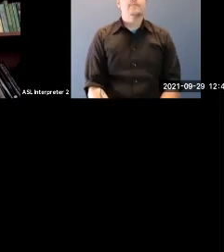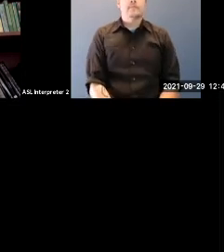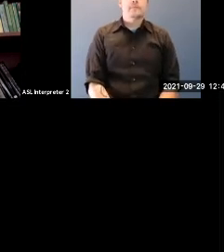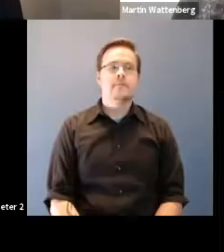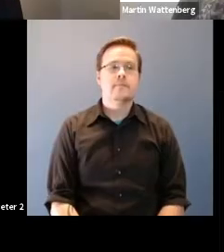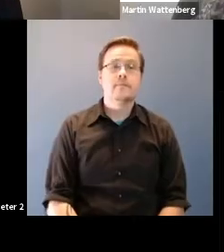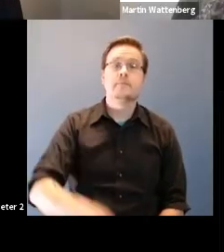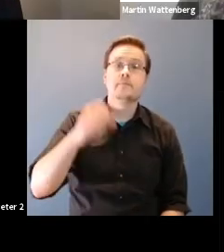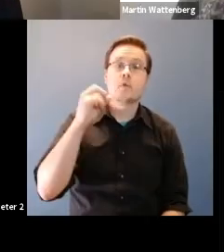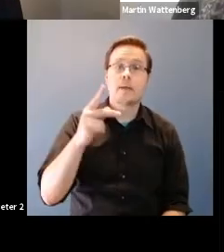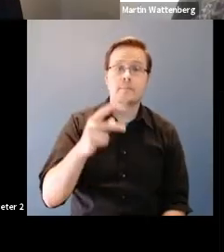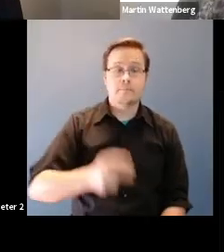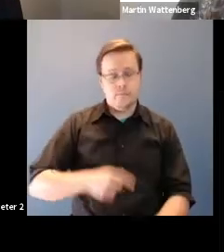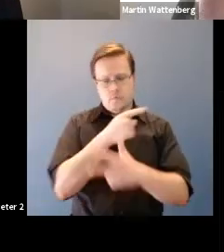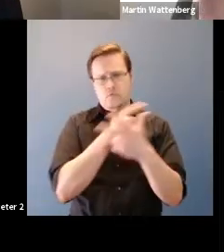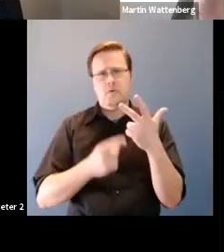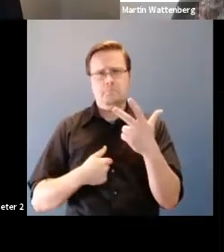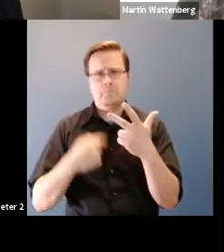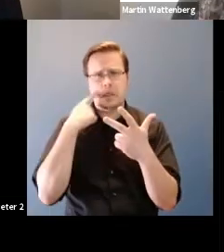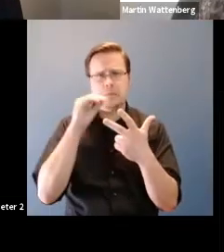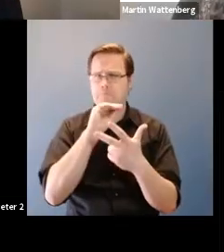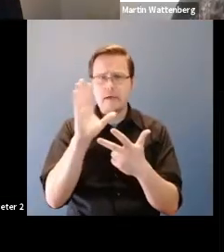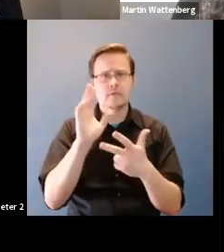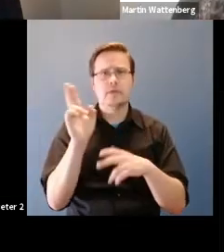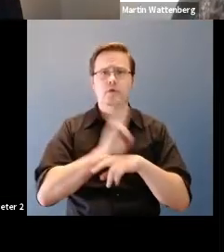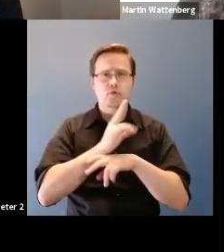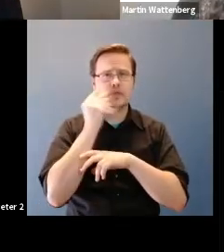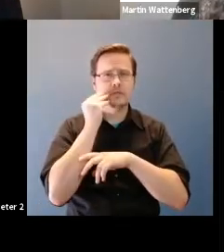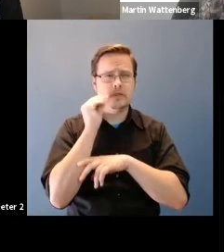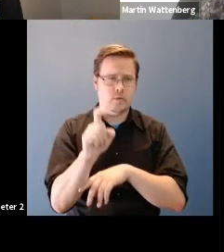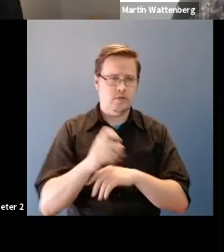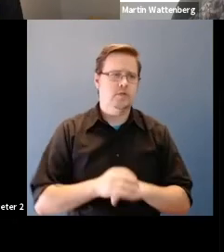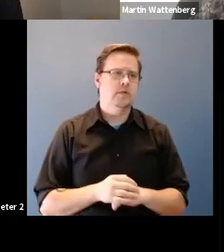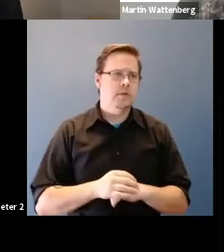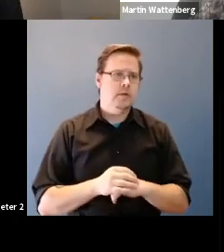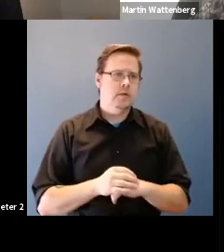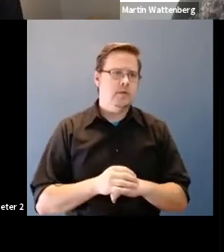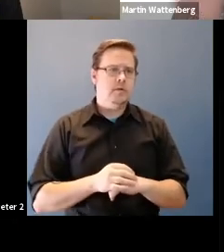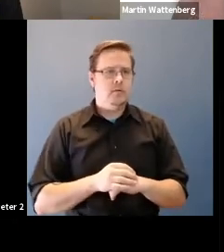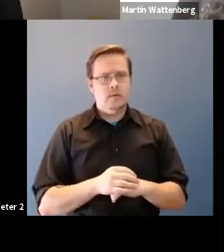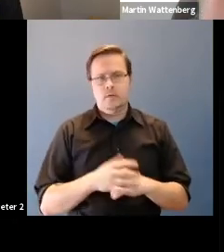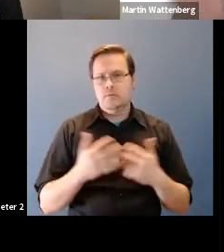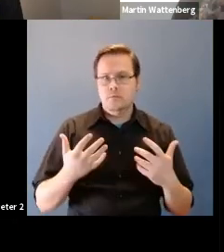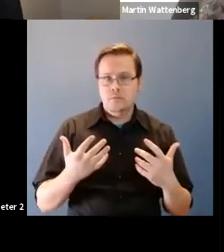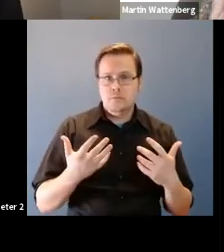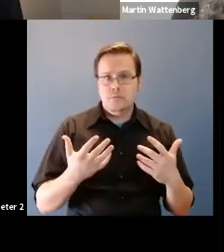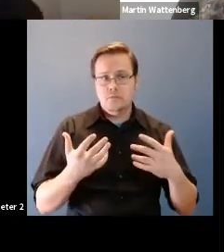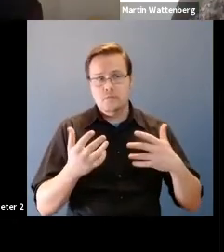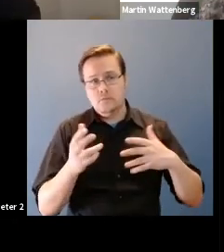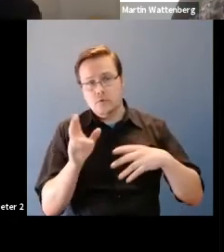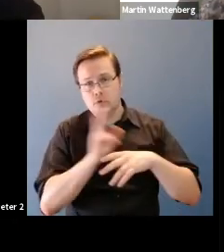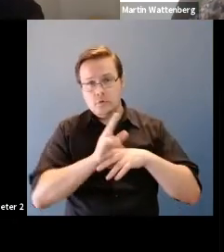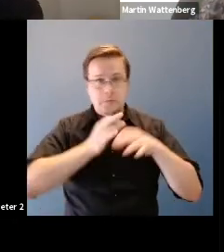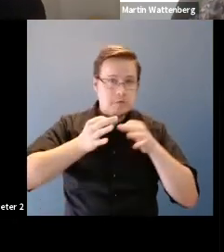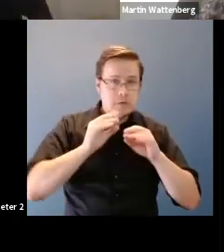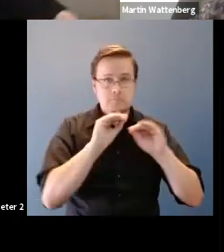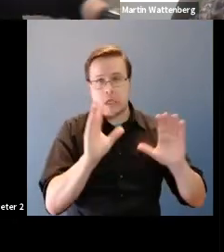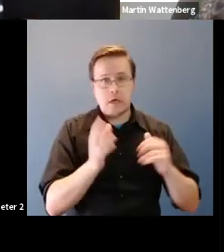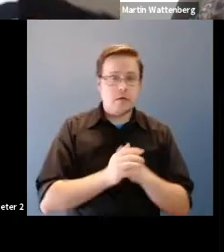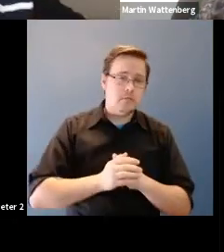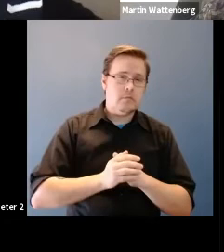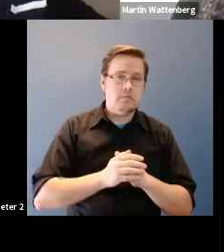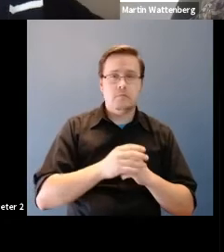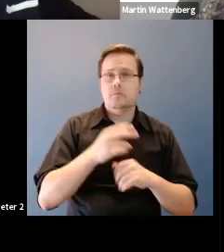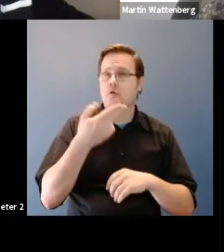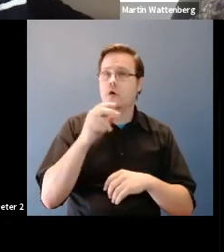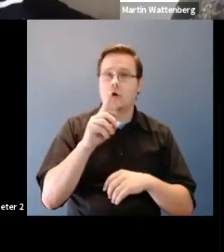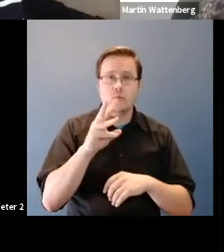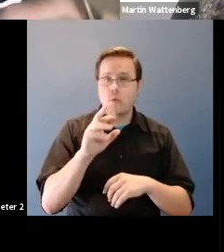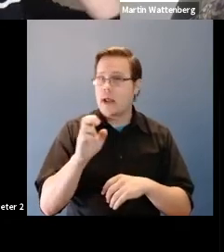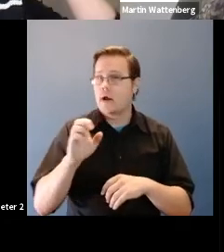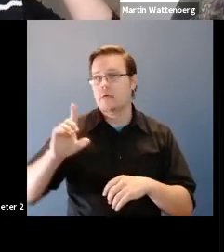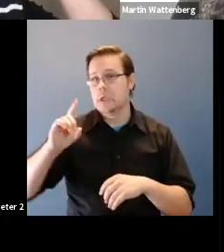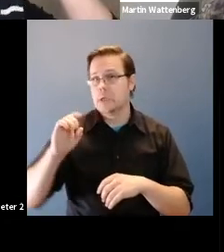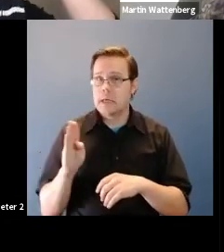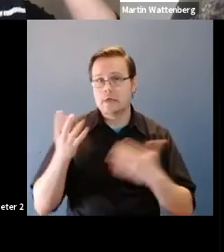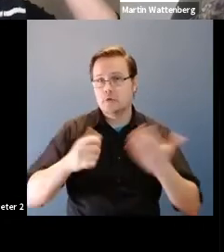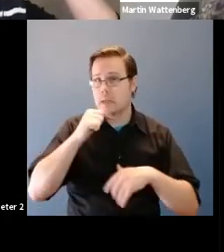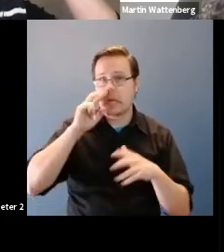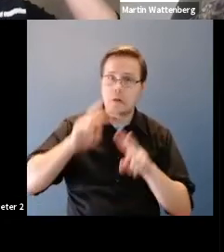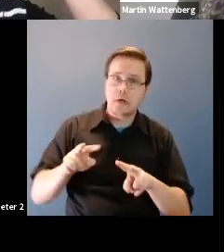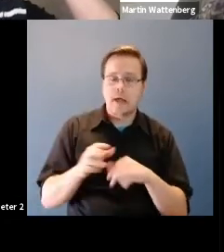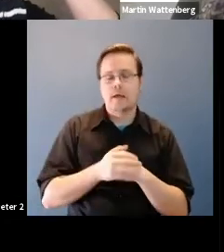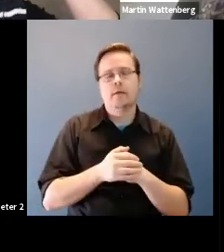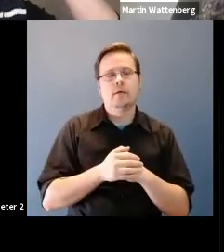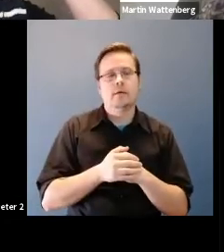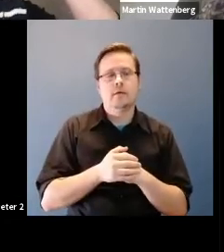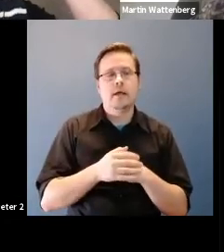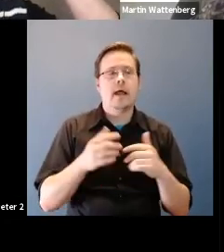Martin Wattenberg: Okay, so three of them I think are just obviously user experience questions right um you know do users see explanations it's clear, you know I like the hardware, the database, you probably wouldn't look at, and you know there's a loss function that I wrote down here.